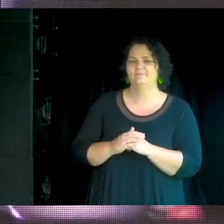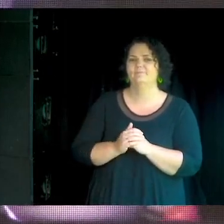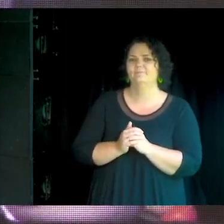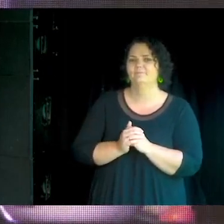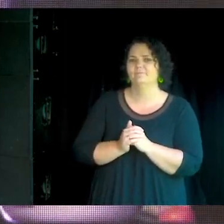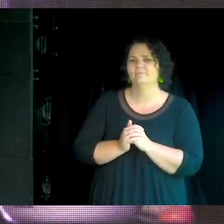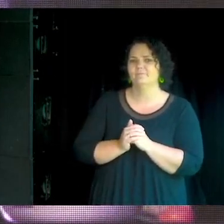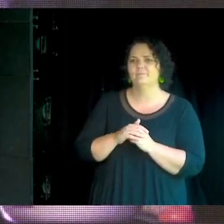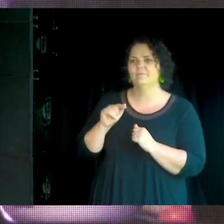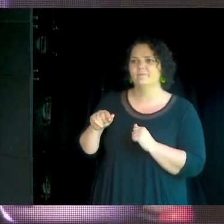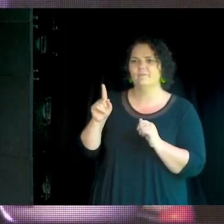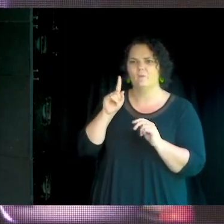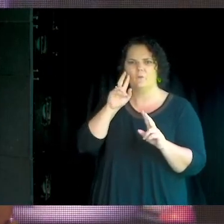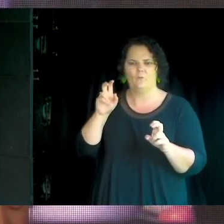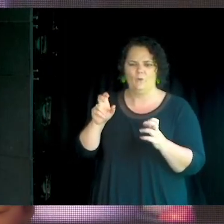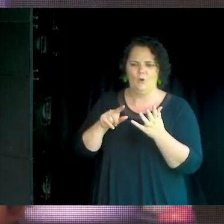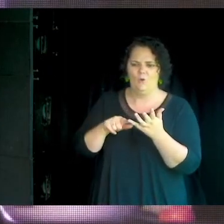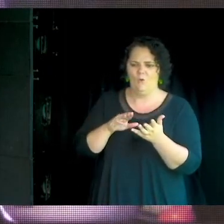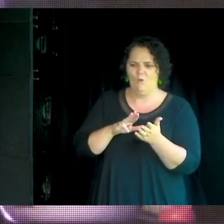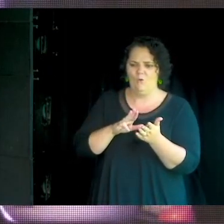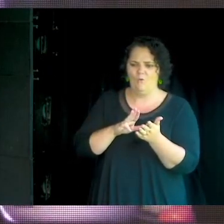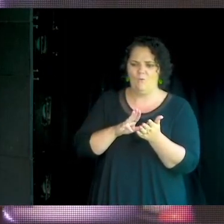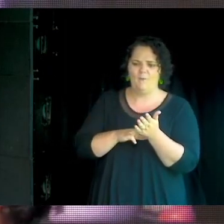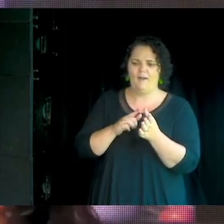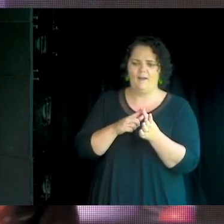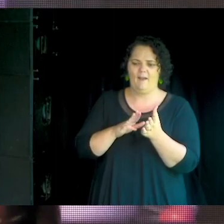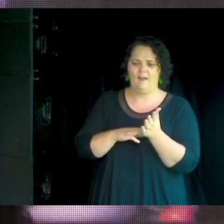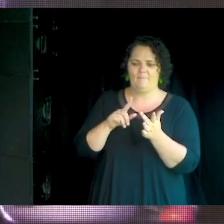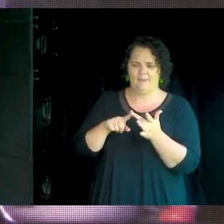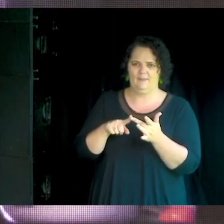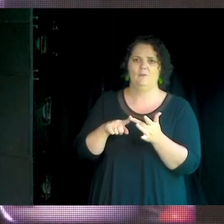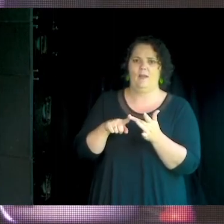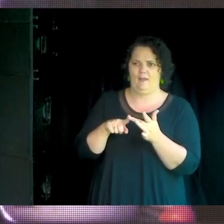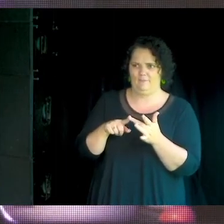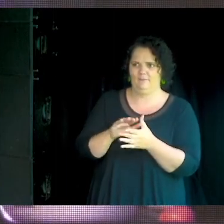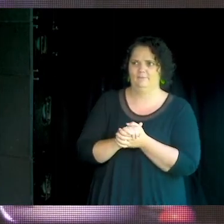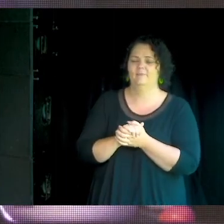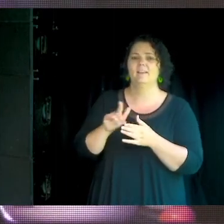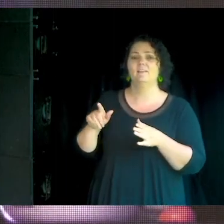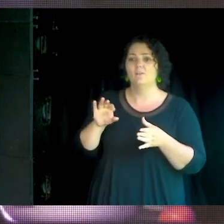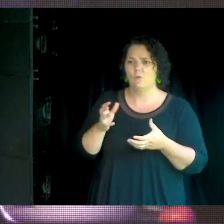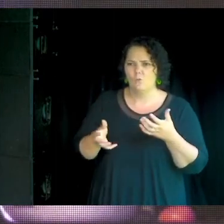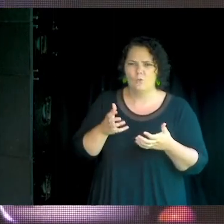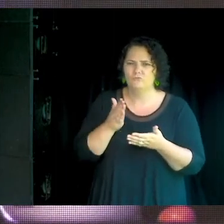what we call the umami so next time I'm going to finish I promise I'm going to finish this cooking within two minutes you can count actually five minutes here oh I'm